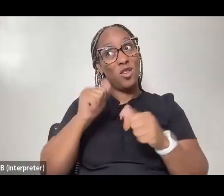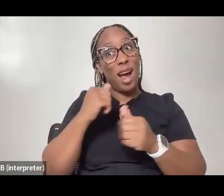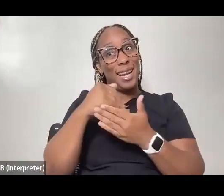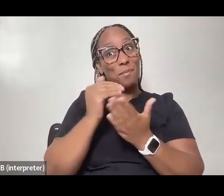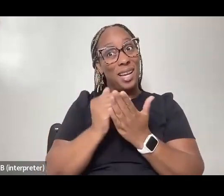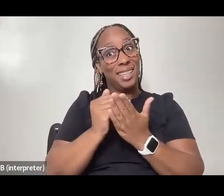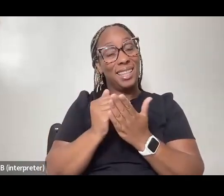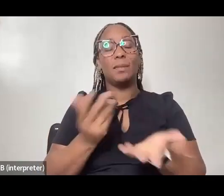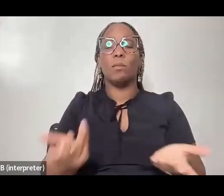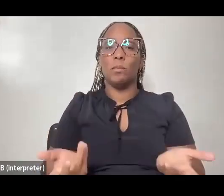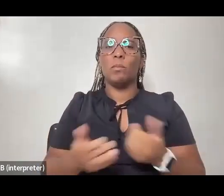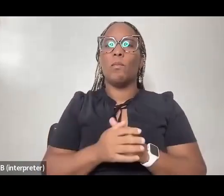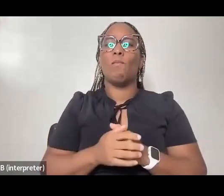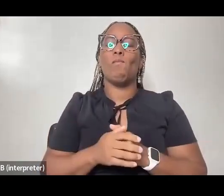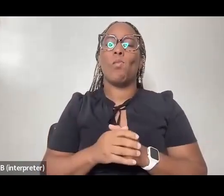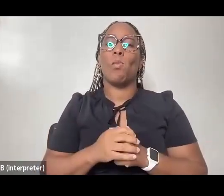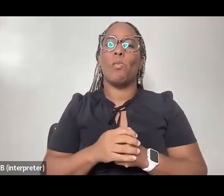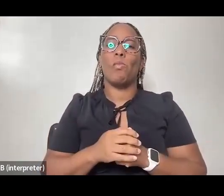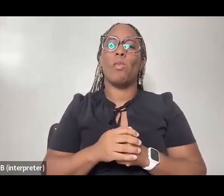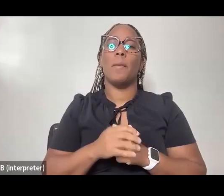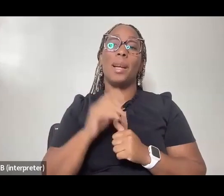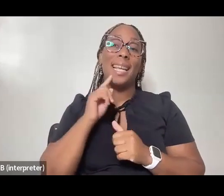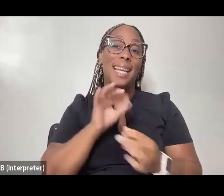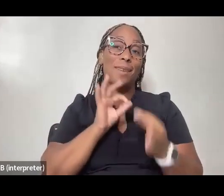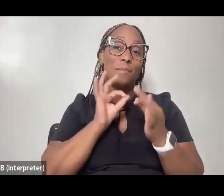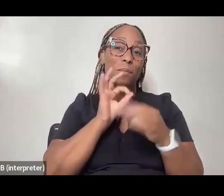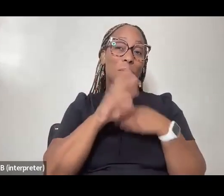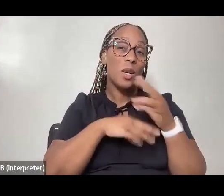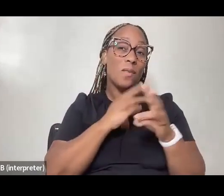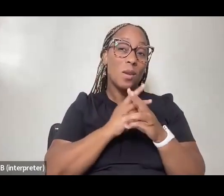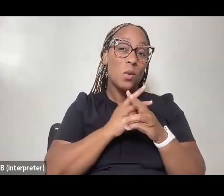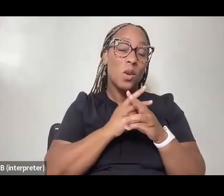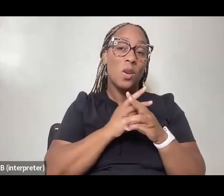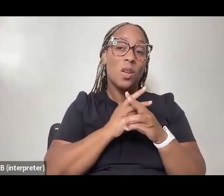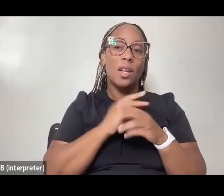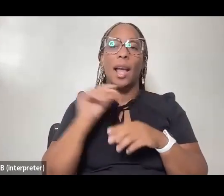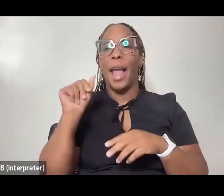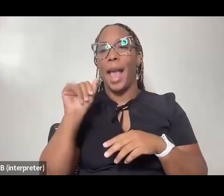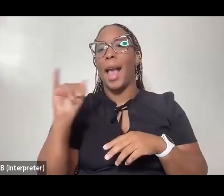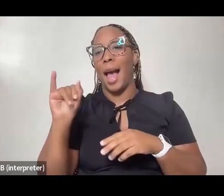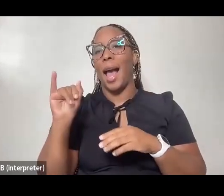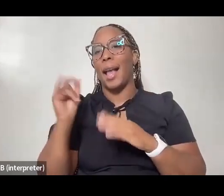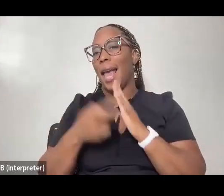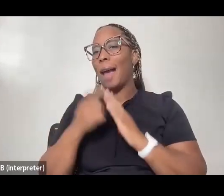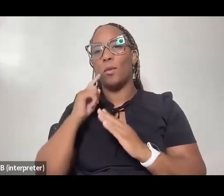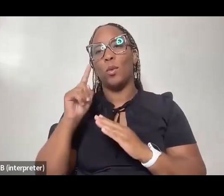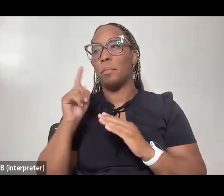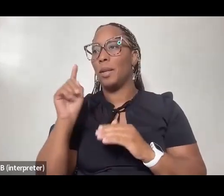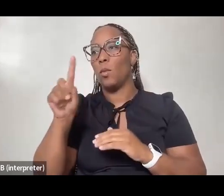that. Part in a perfect world, first off, a our captions would be 100 percent that we will not have to